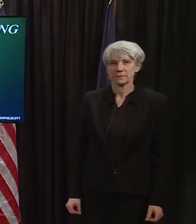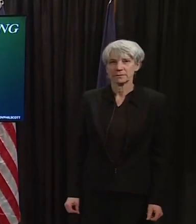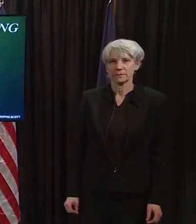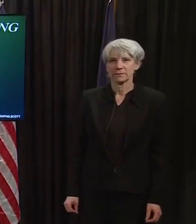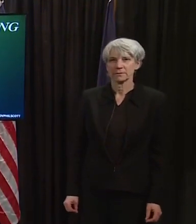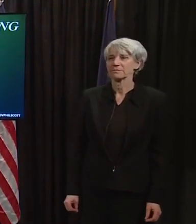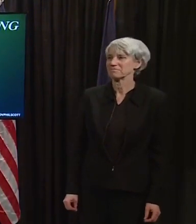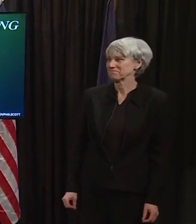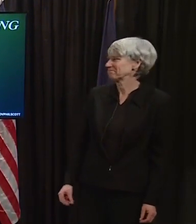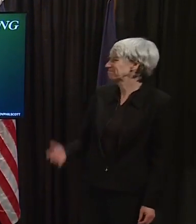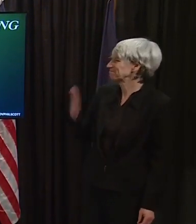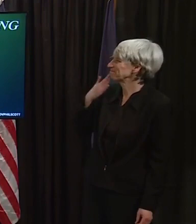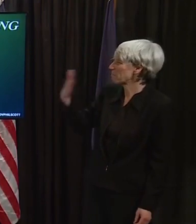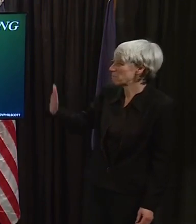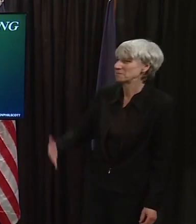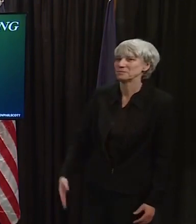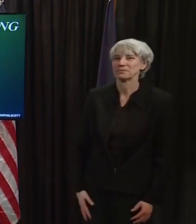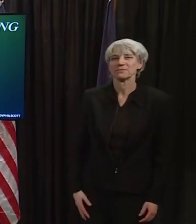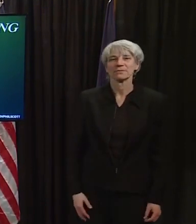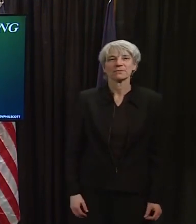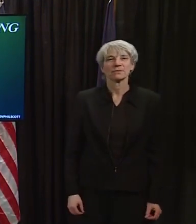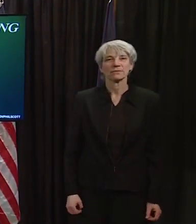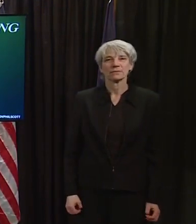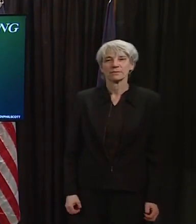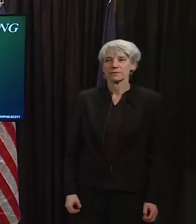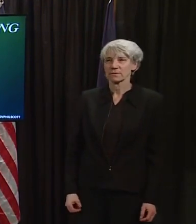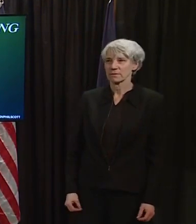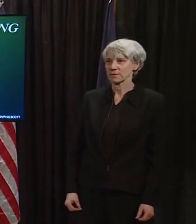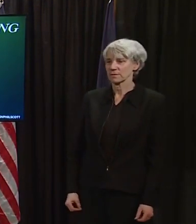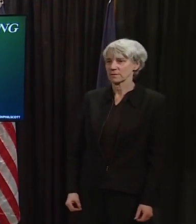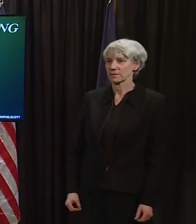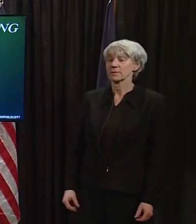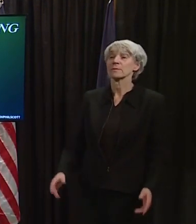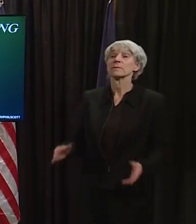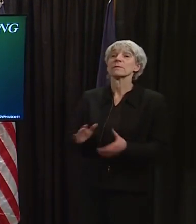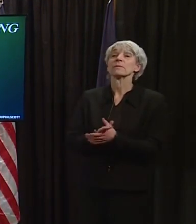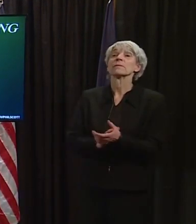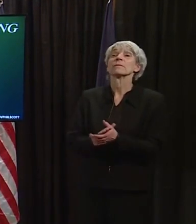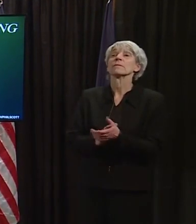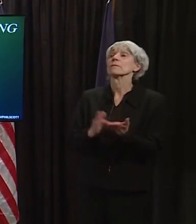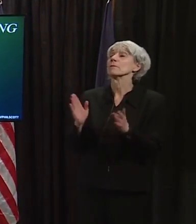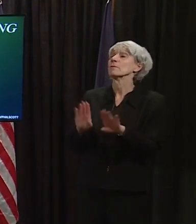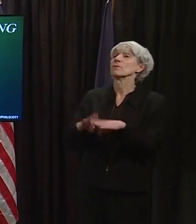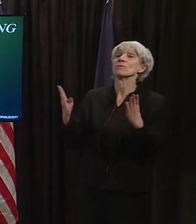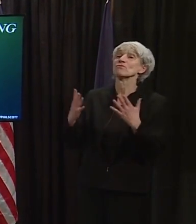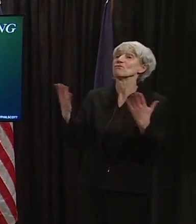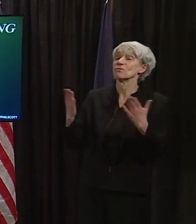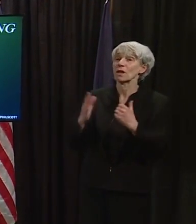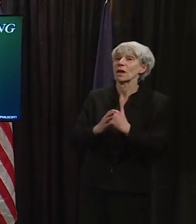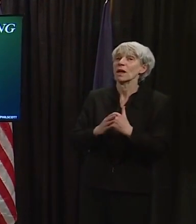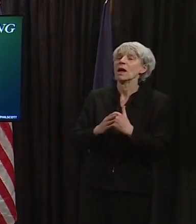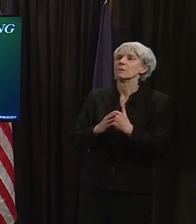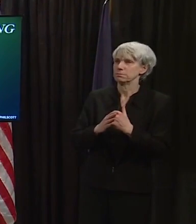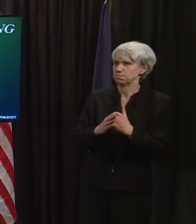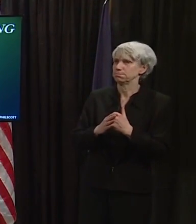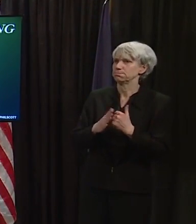Thanks secretary french. Okay, I'd like to start out by saying that I know what a difficult time this